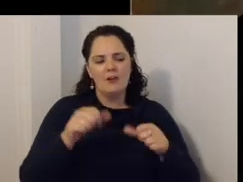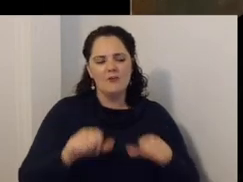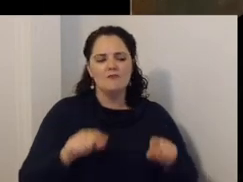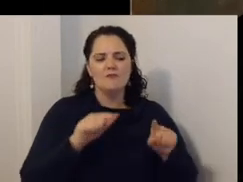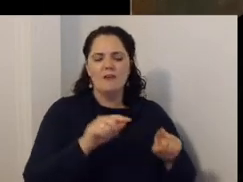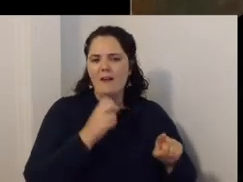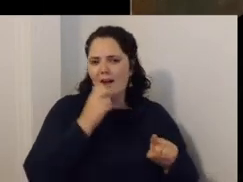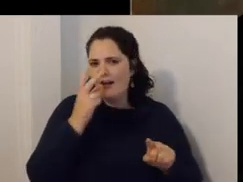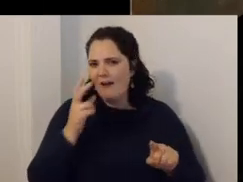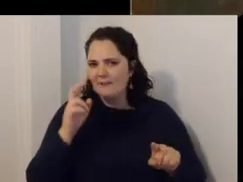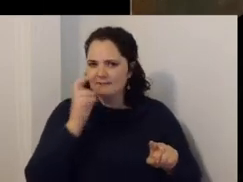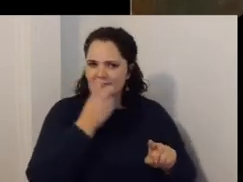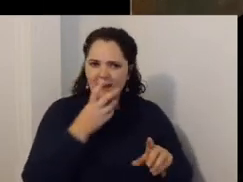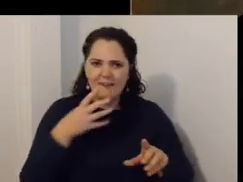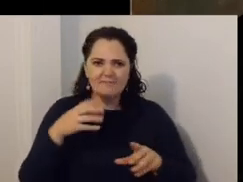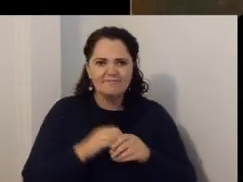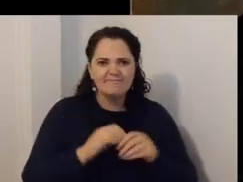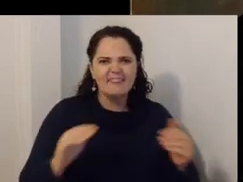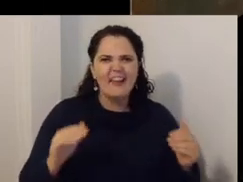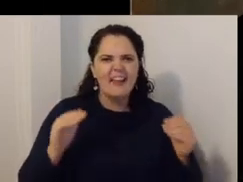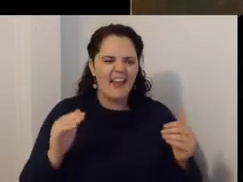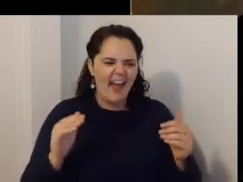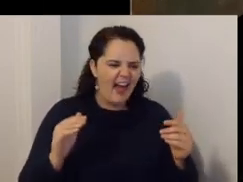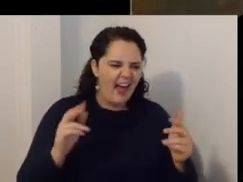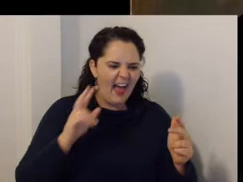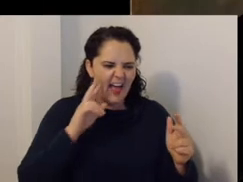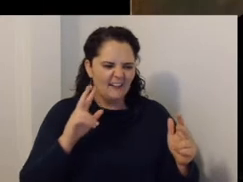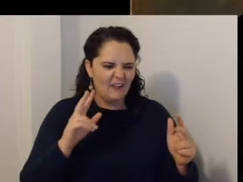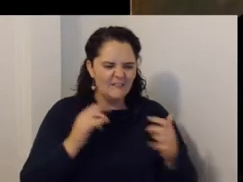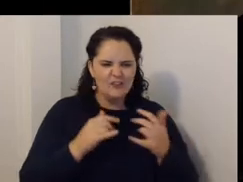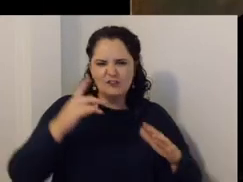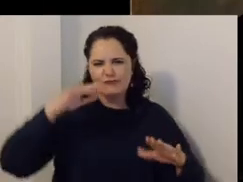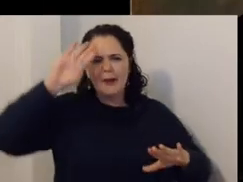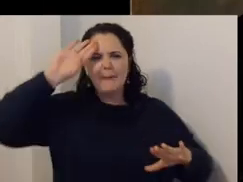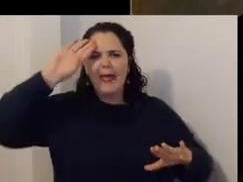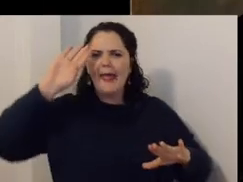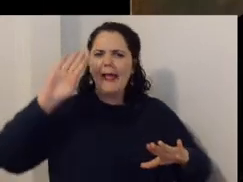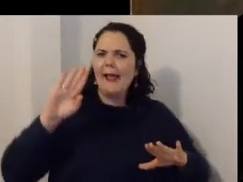really both this high theatrical drama but also this intense use of of light and dark